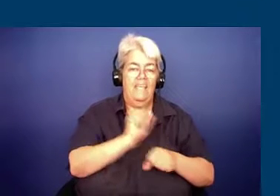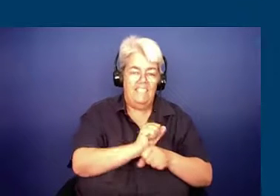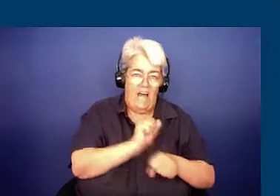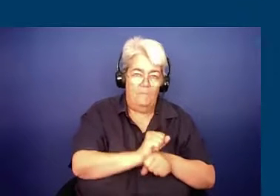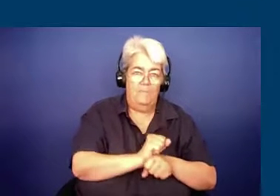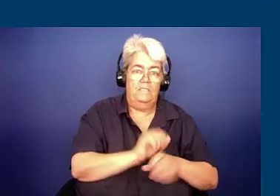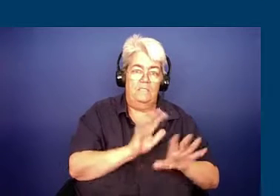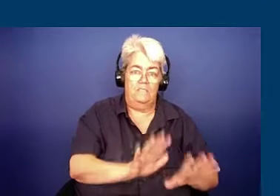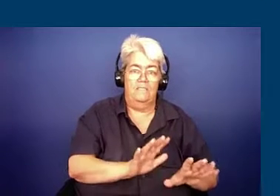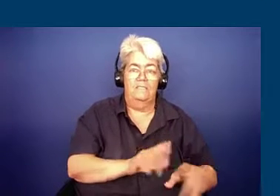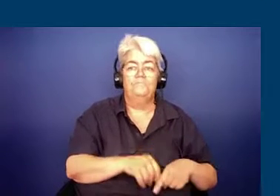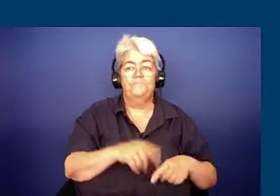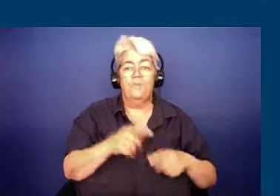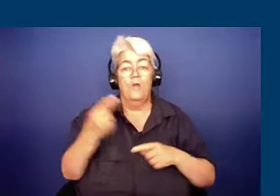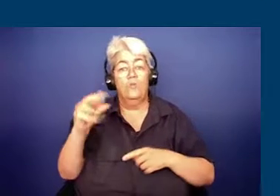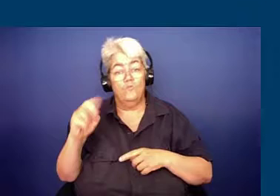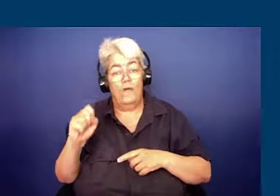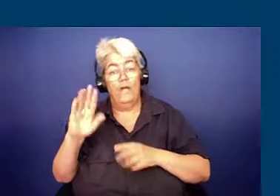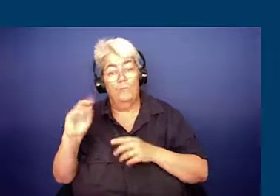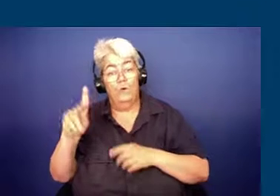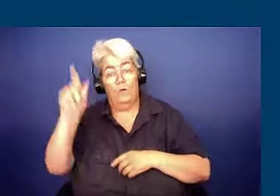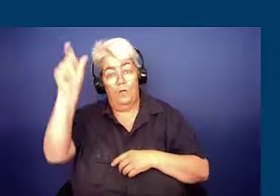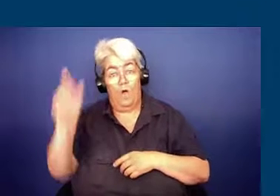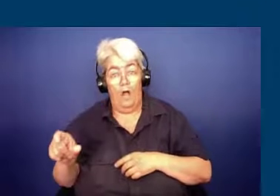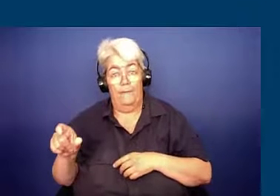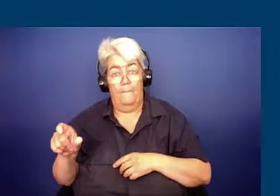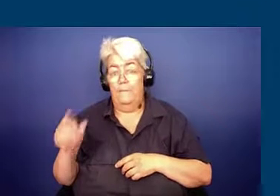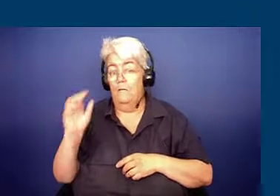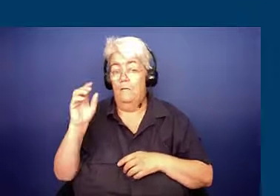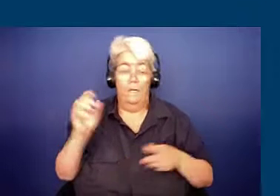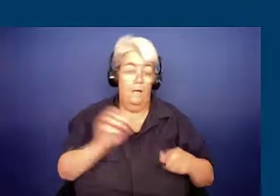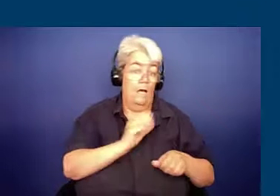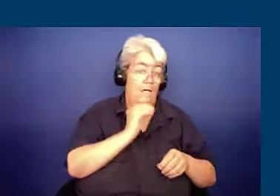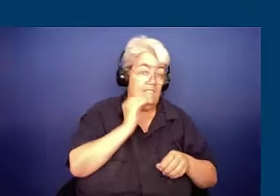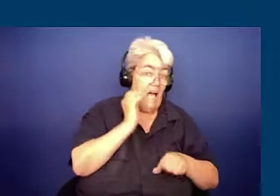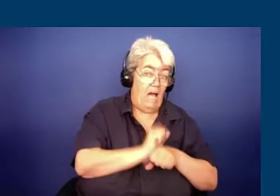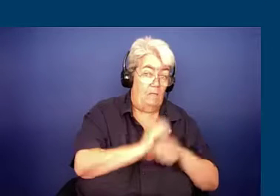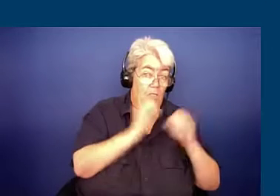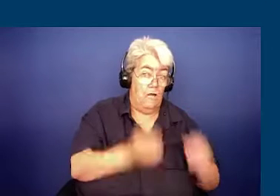book column unless you have an assignment. This is